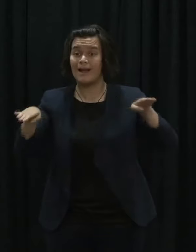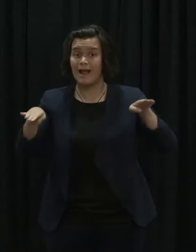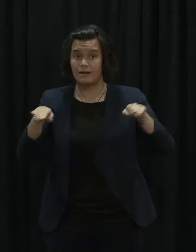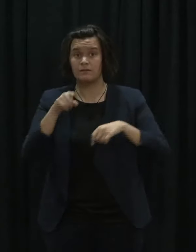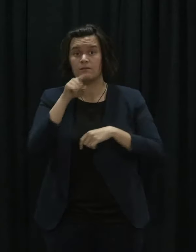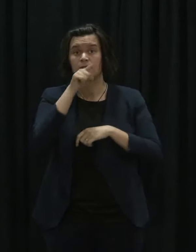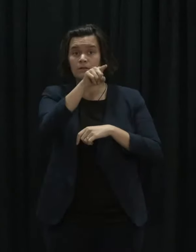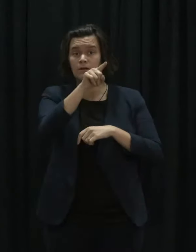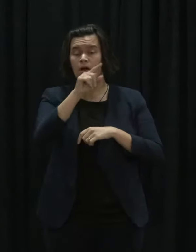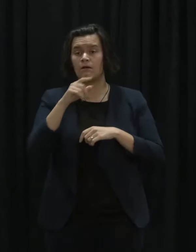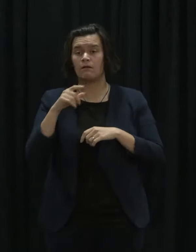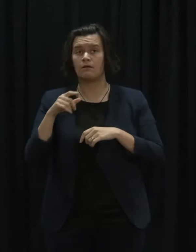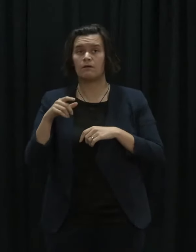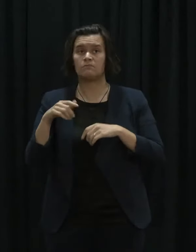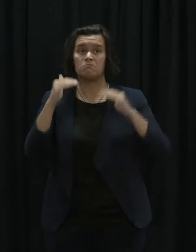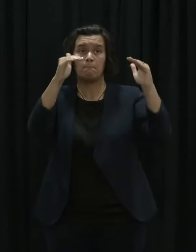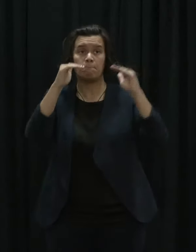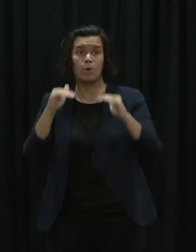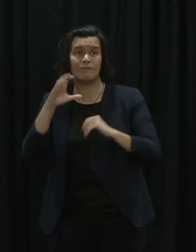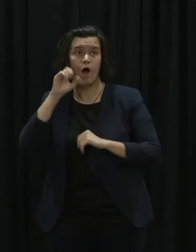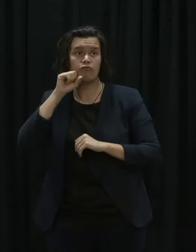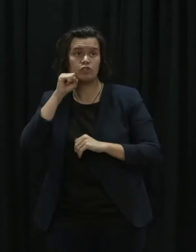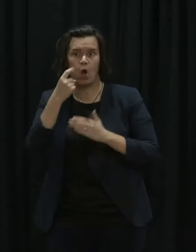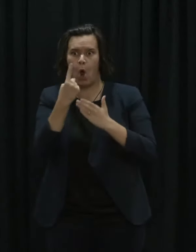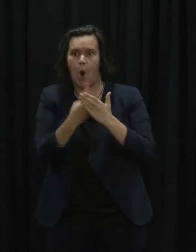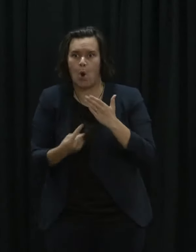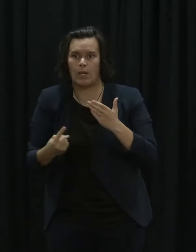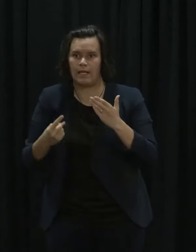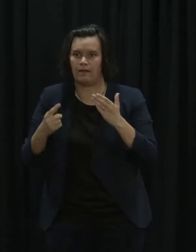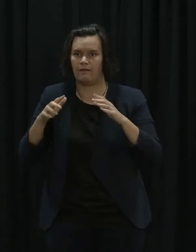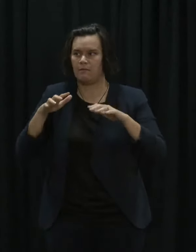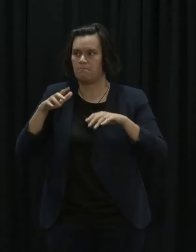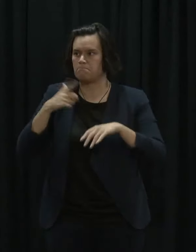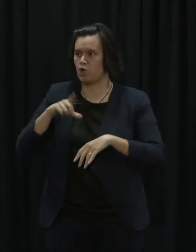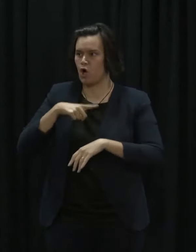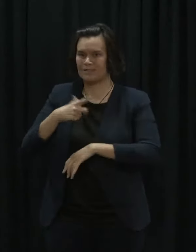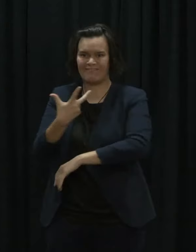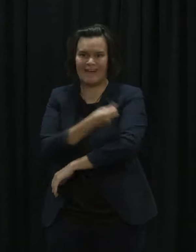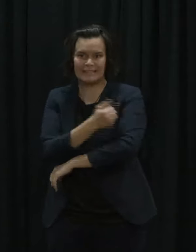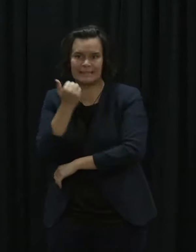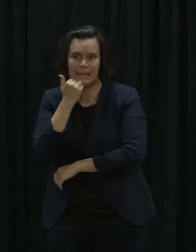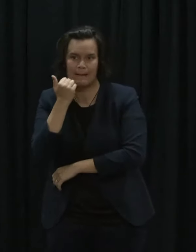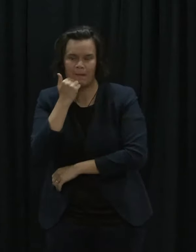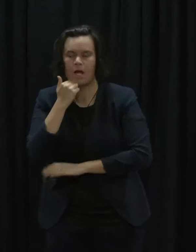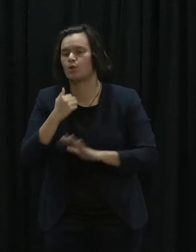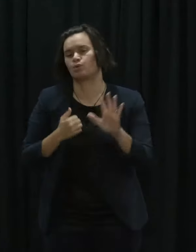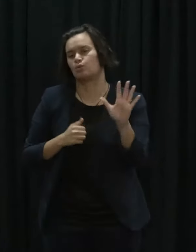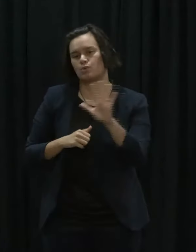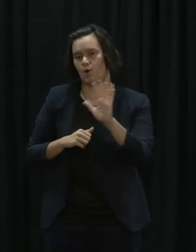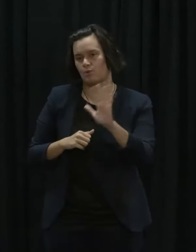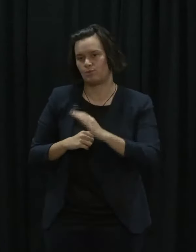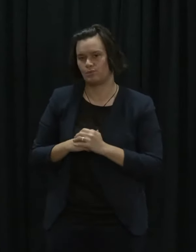Northland will hold for now. It is not to say that the only way that Northland can reach